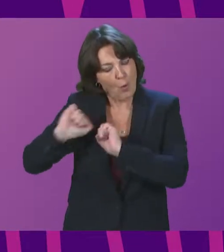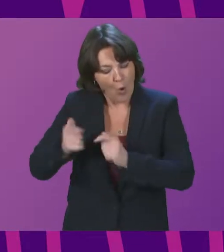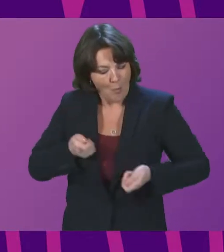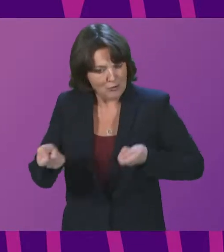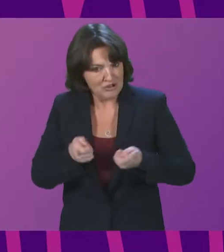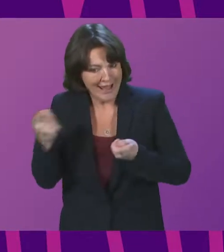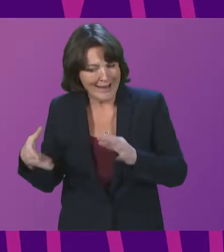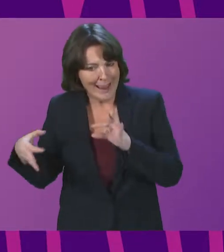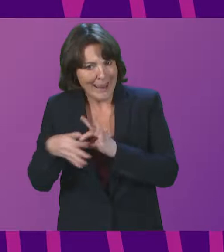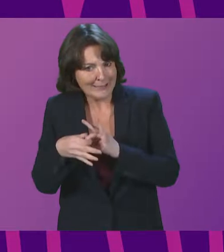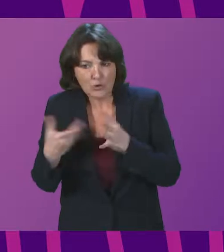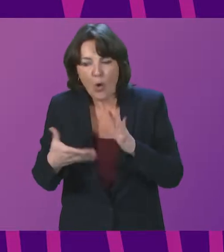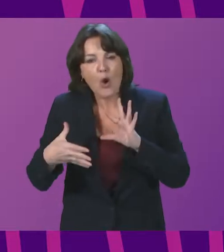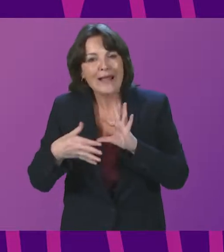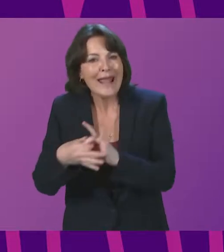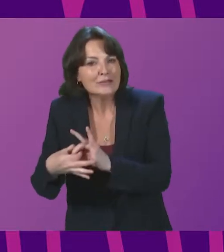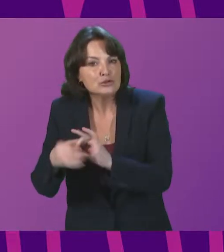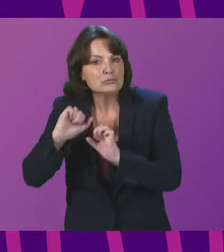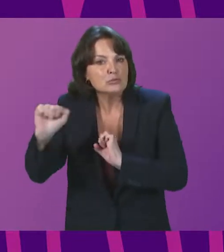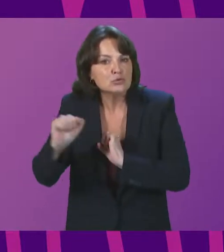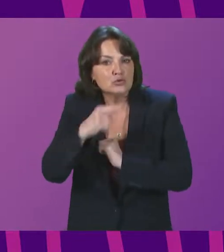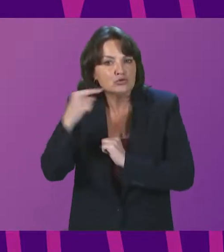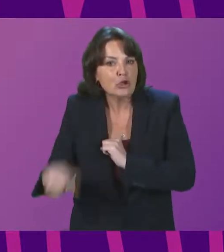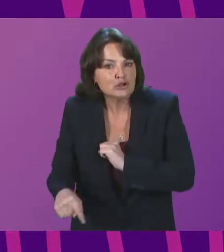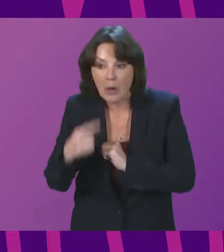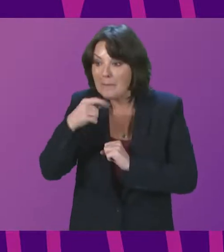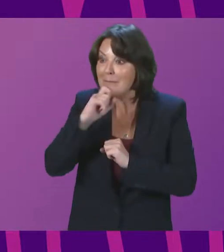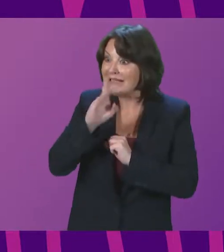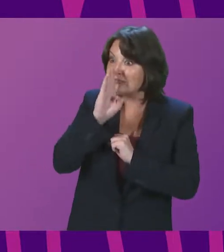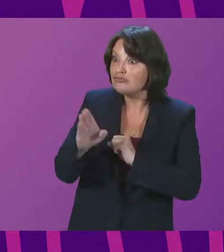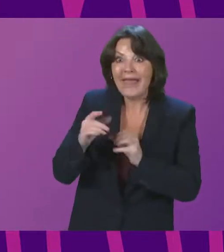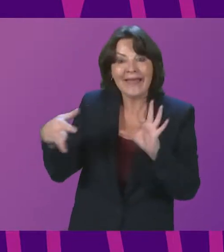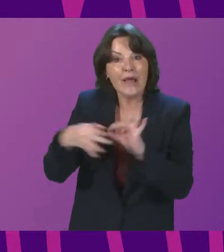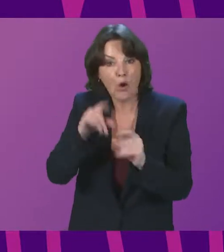and connections to Russia—however indirect—and to sever those links.